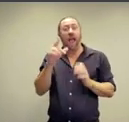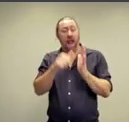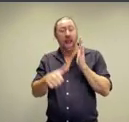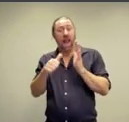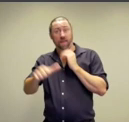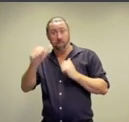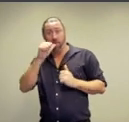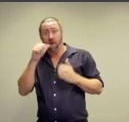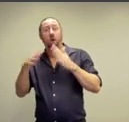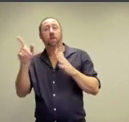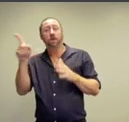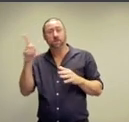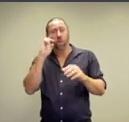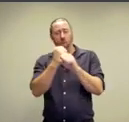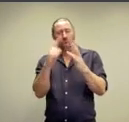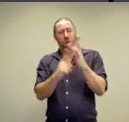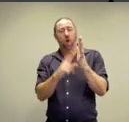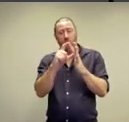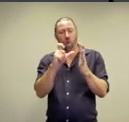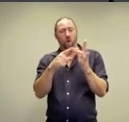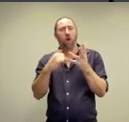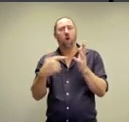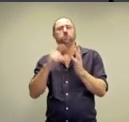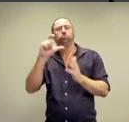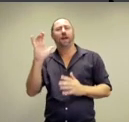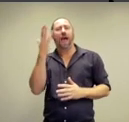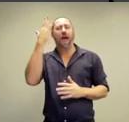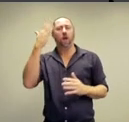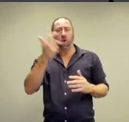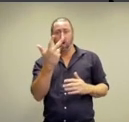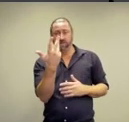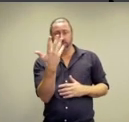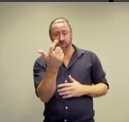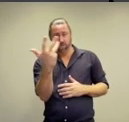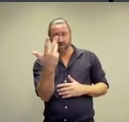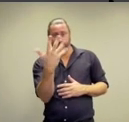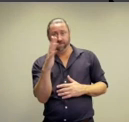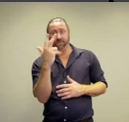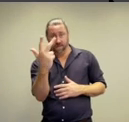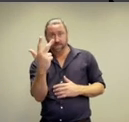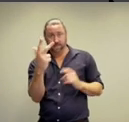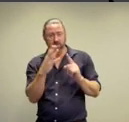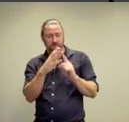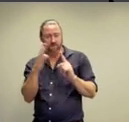that opened in the United States was the Gold Coast which opened in the Chicago in 1958, which